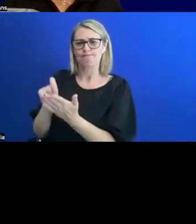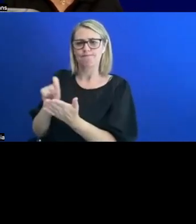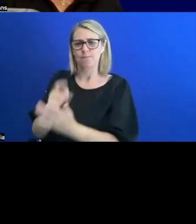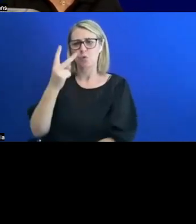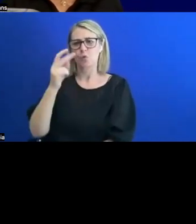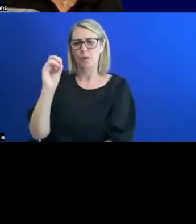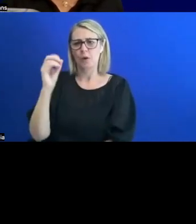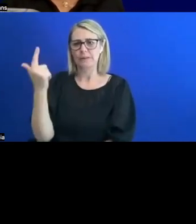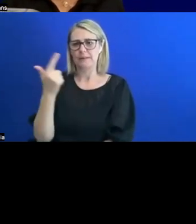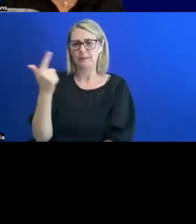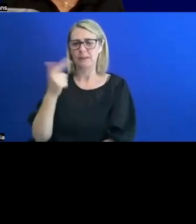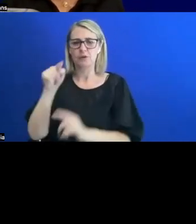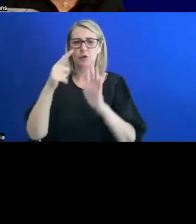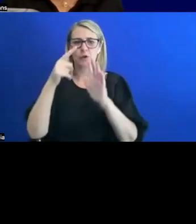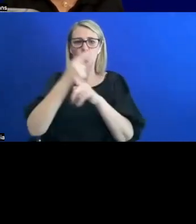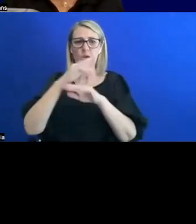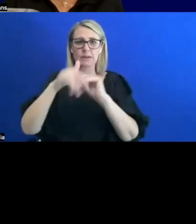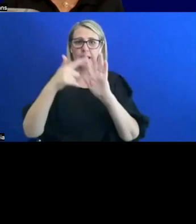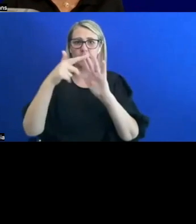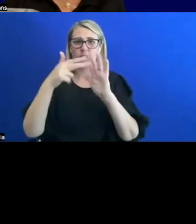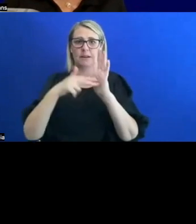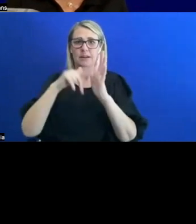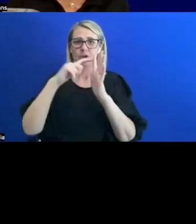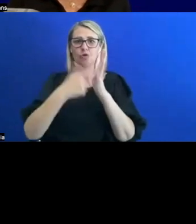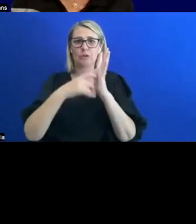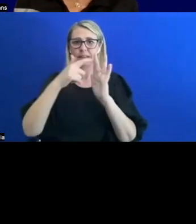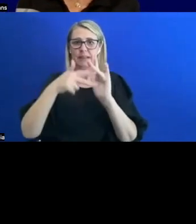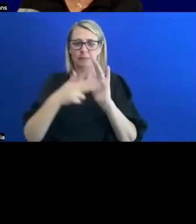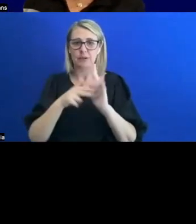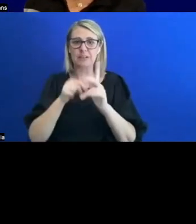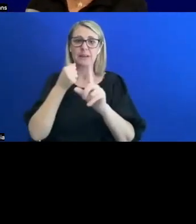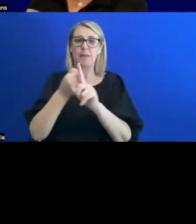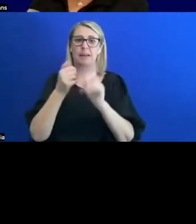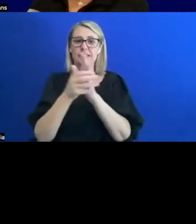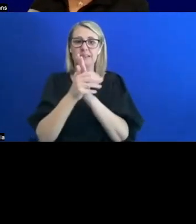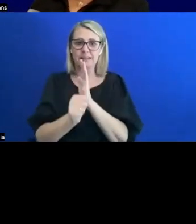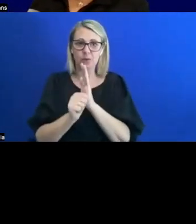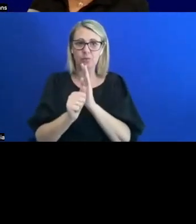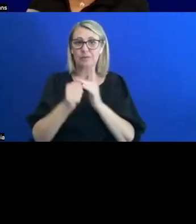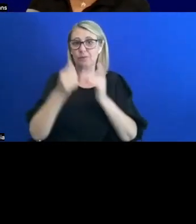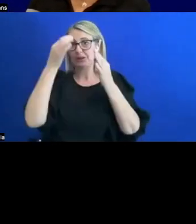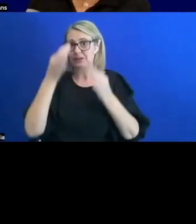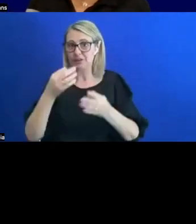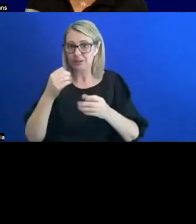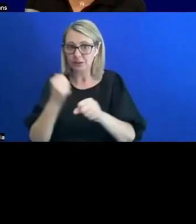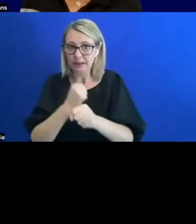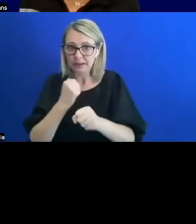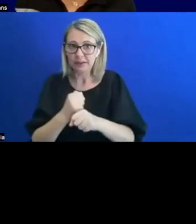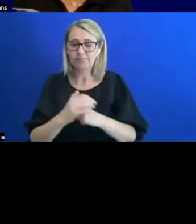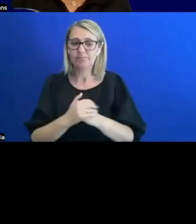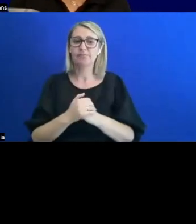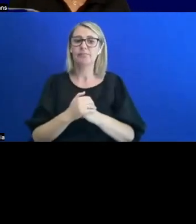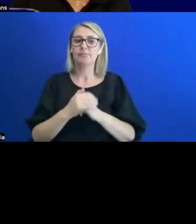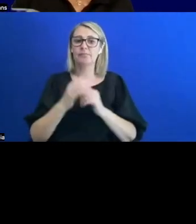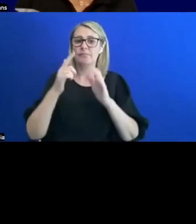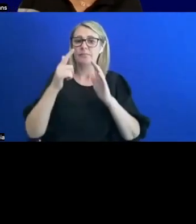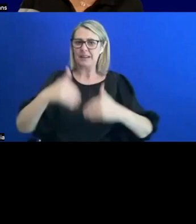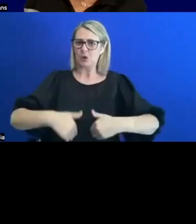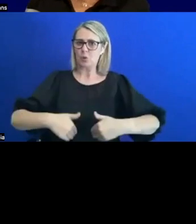interoception also impacting skills such as decision making, intuition, social awareness,